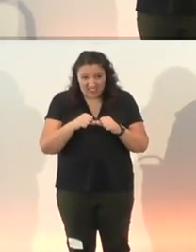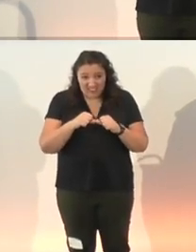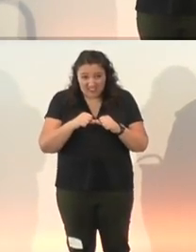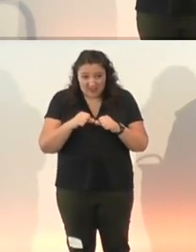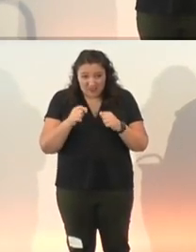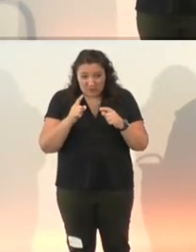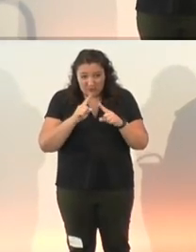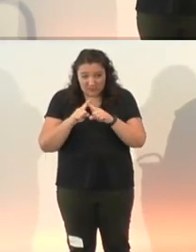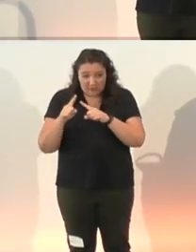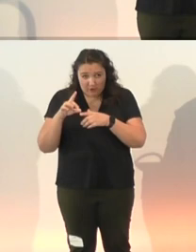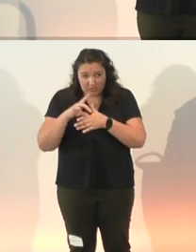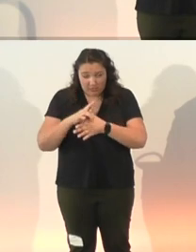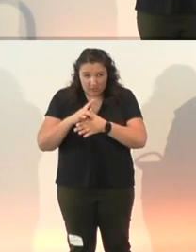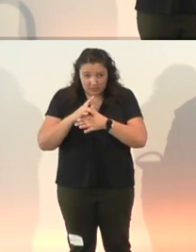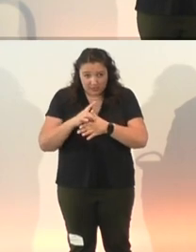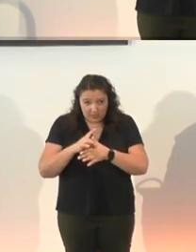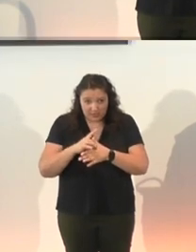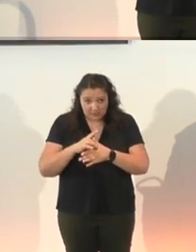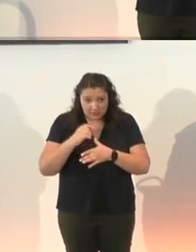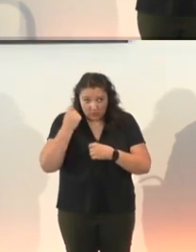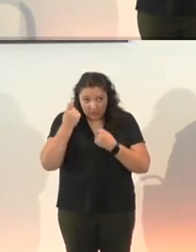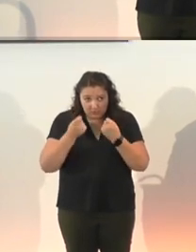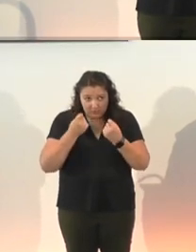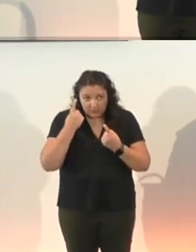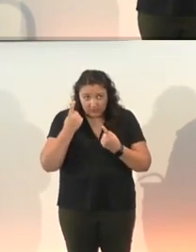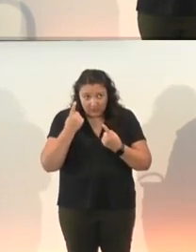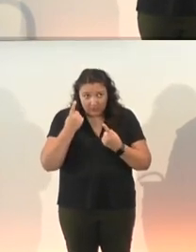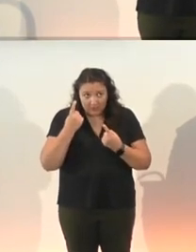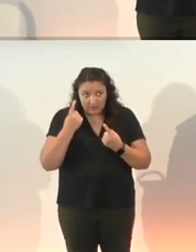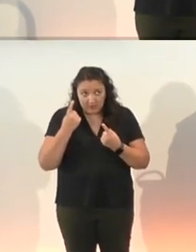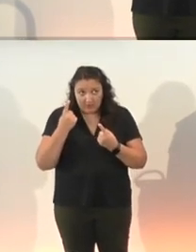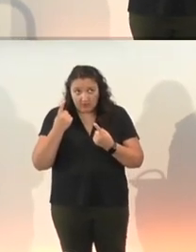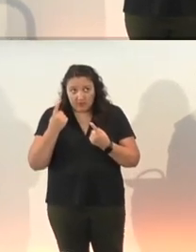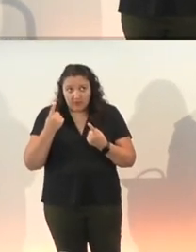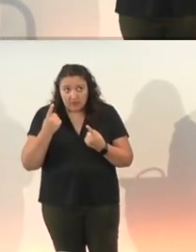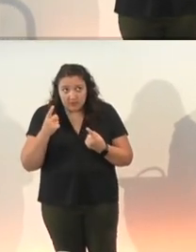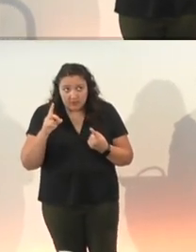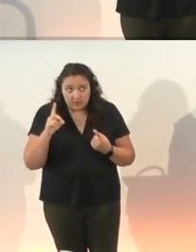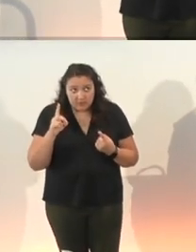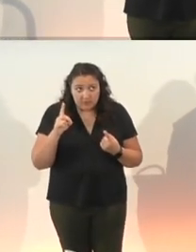To really understand -- we've been running disability inclusive and age induce of research